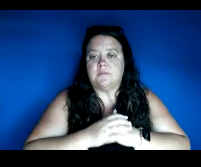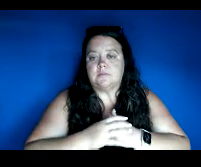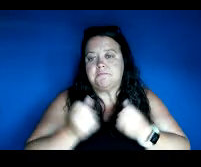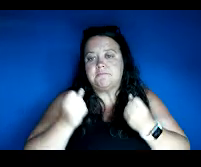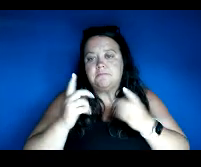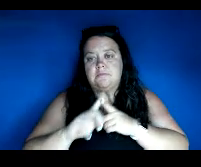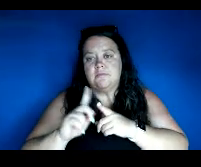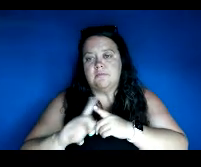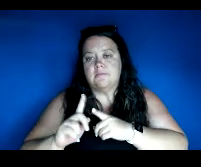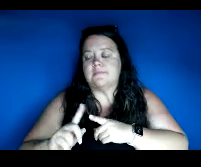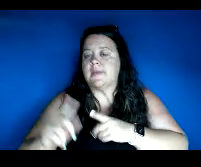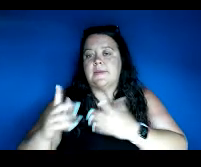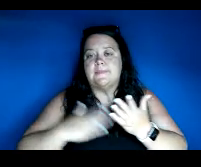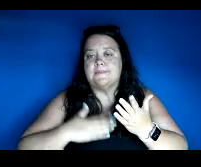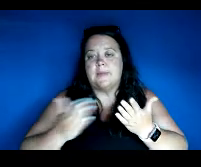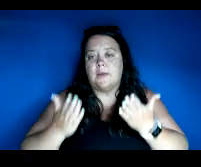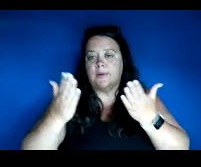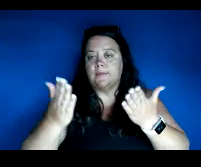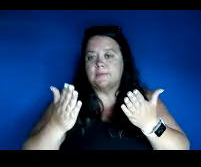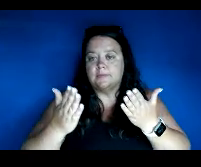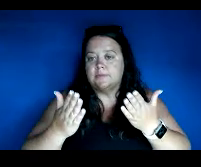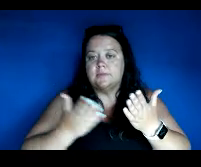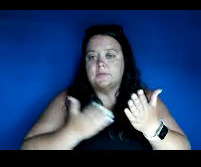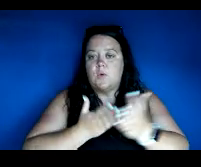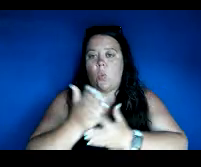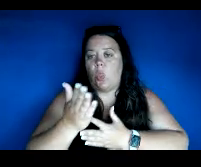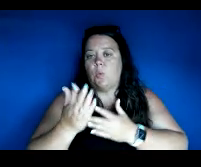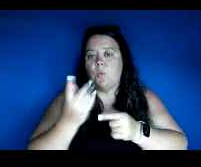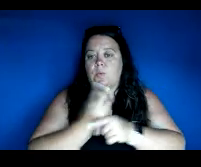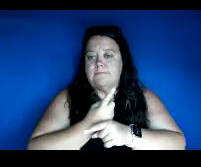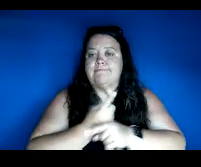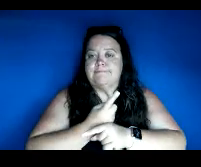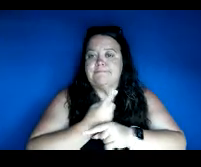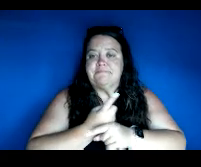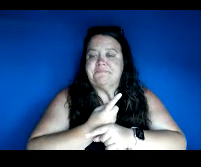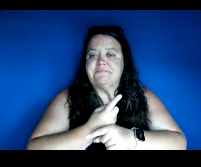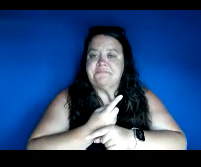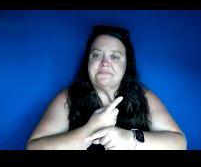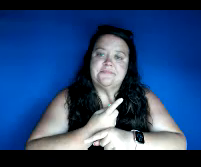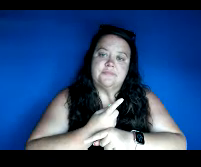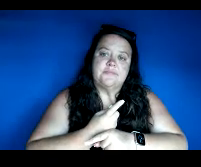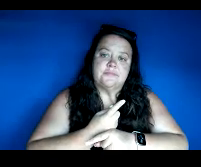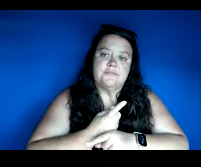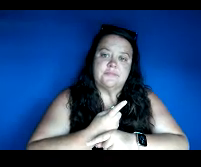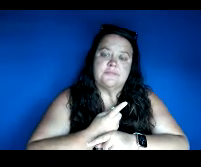but I would just sort of follow the guidelines that we are sort of talking about tonight,